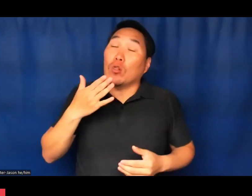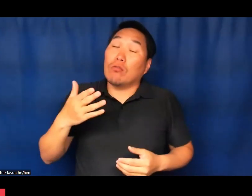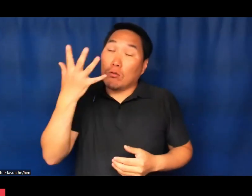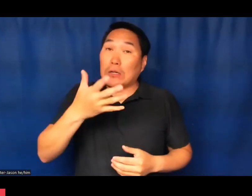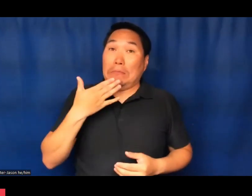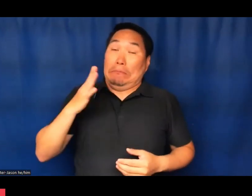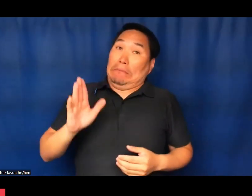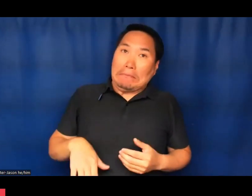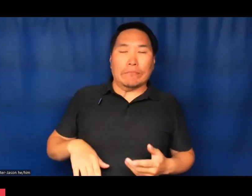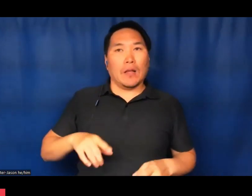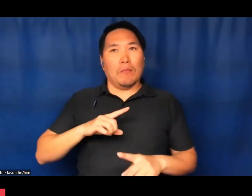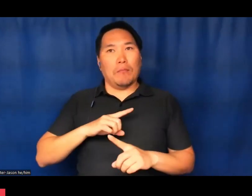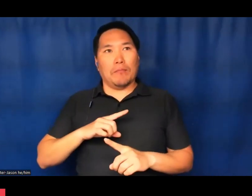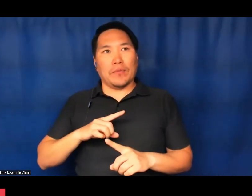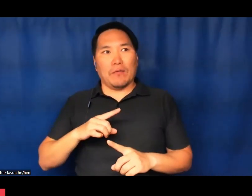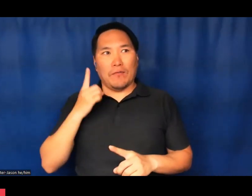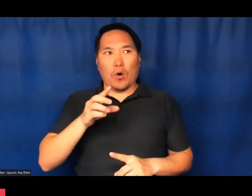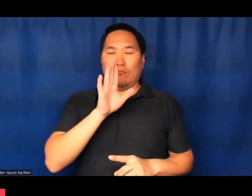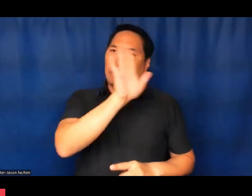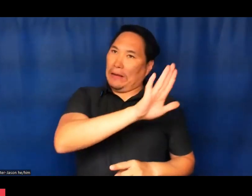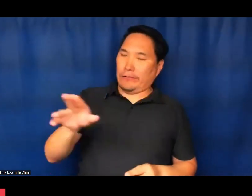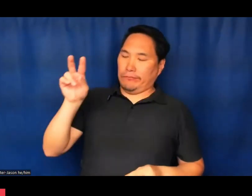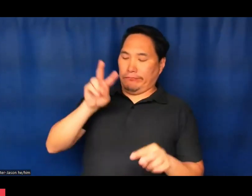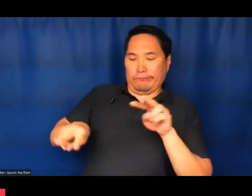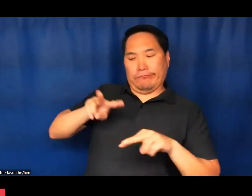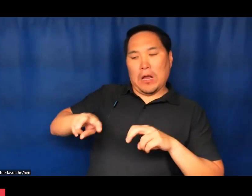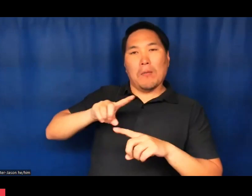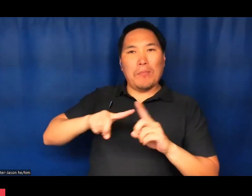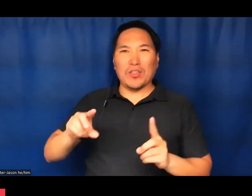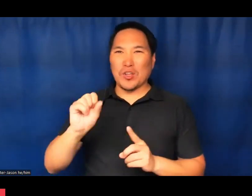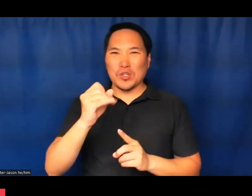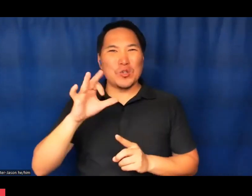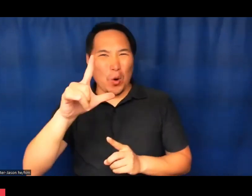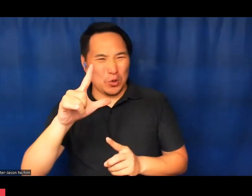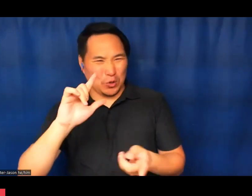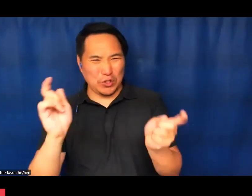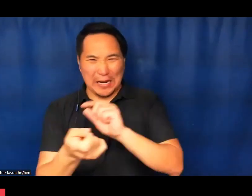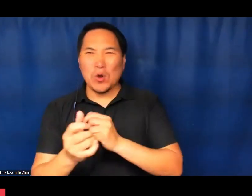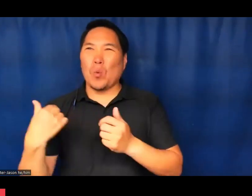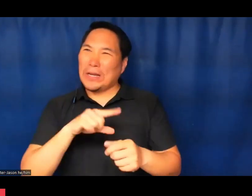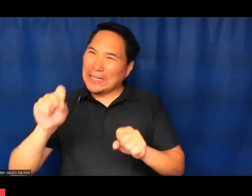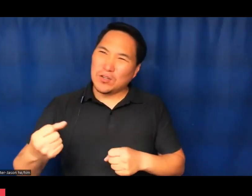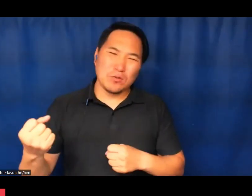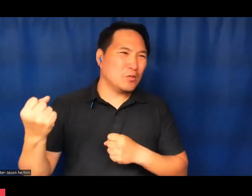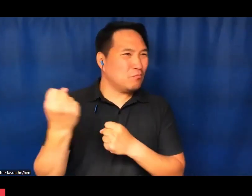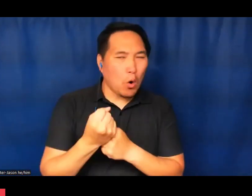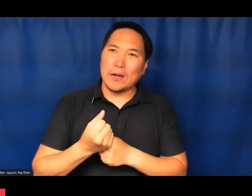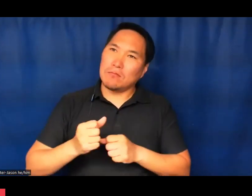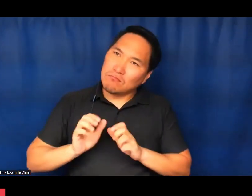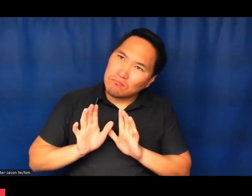But the social movements to strengthen our democracy is going to come from people power